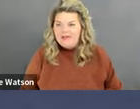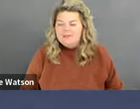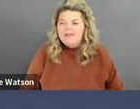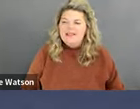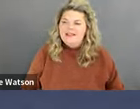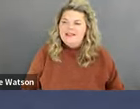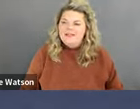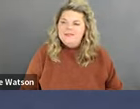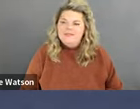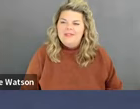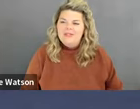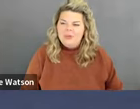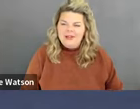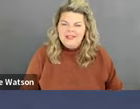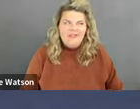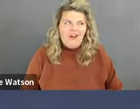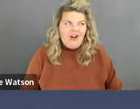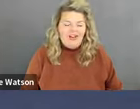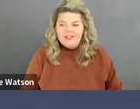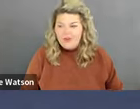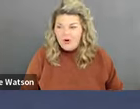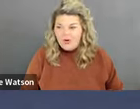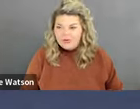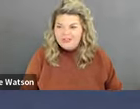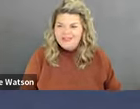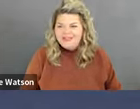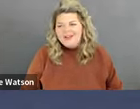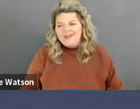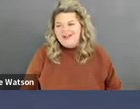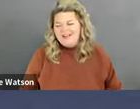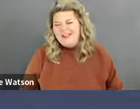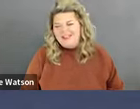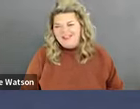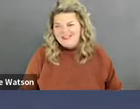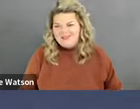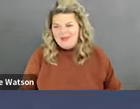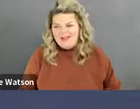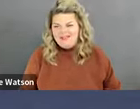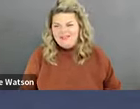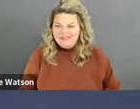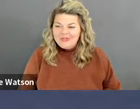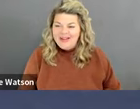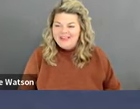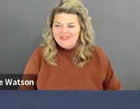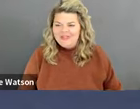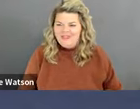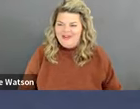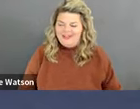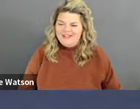and I'm enjoying the fall. It's cold, but yes, it's been great so far,